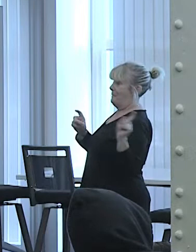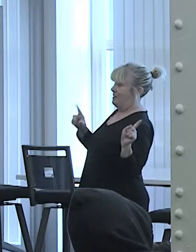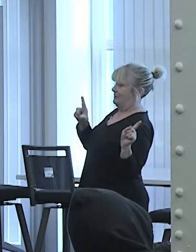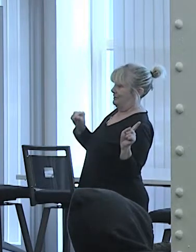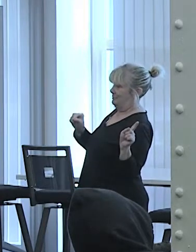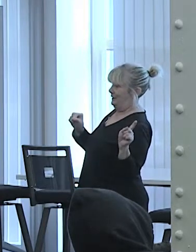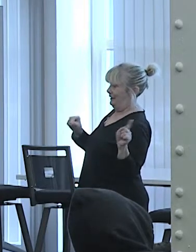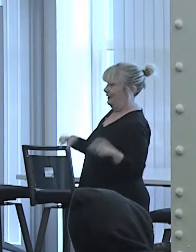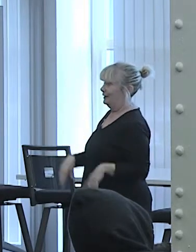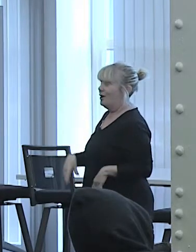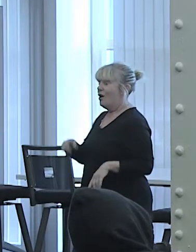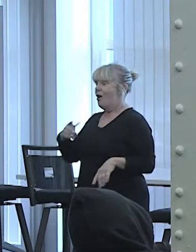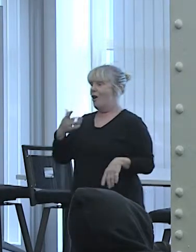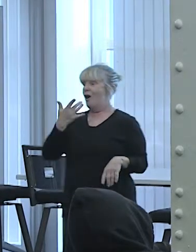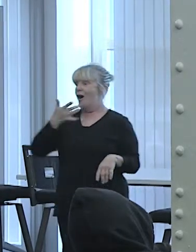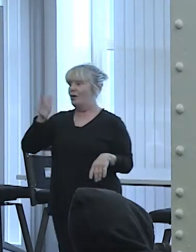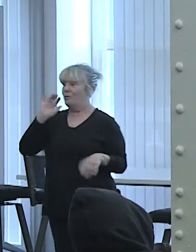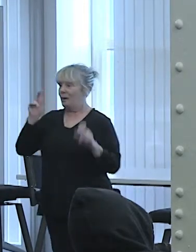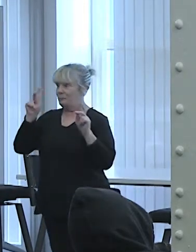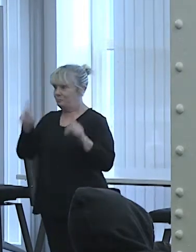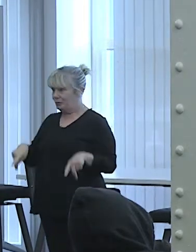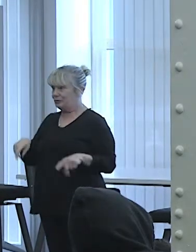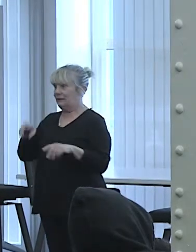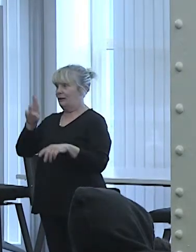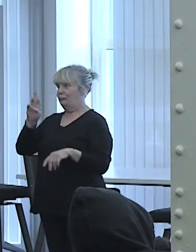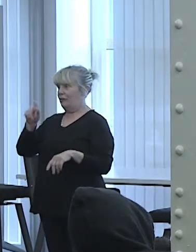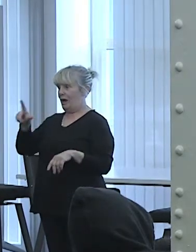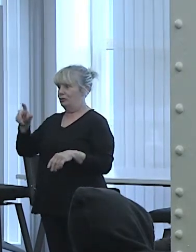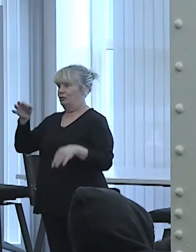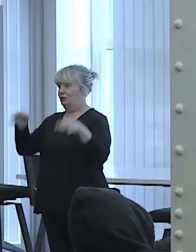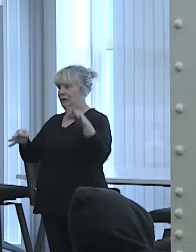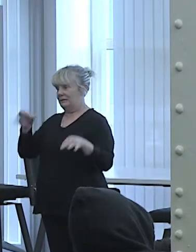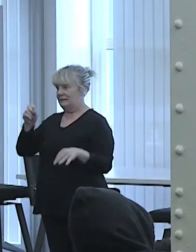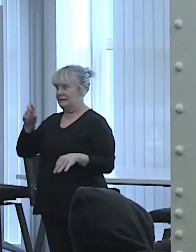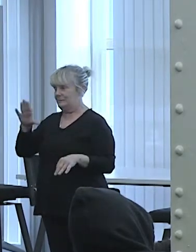in a racial justice space. And that no matter where I am,